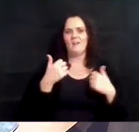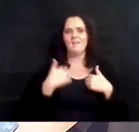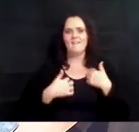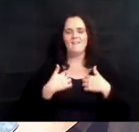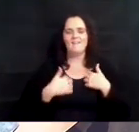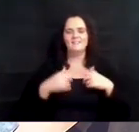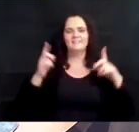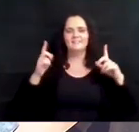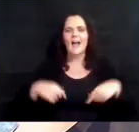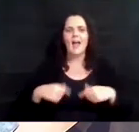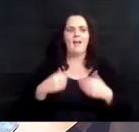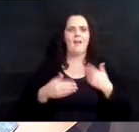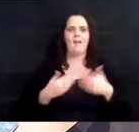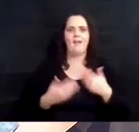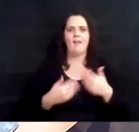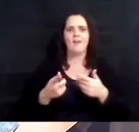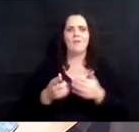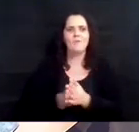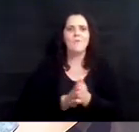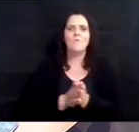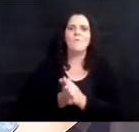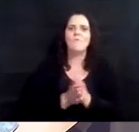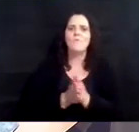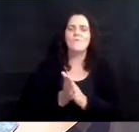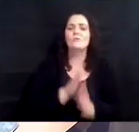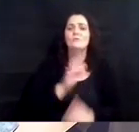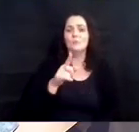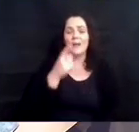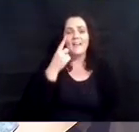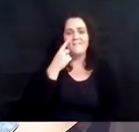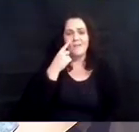You can begin to see how drawing can start to